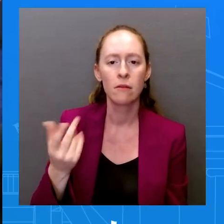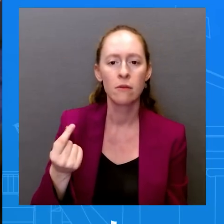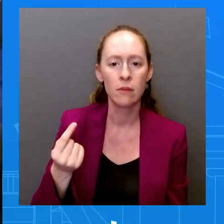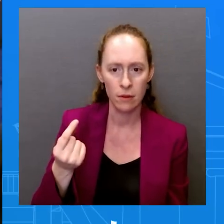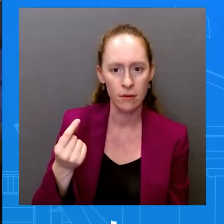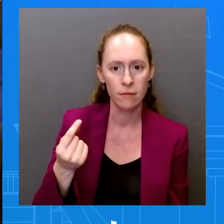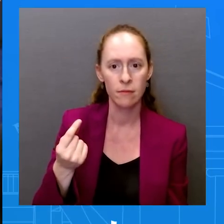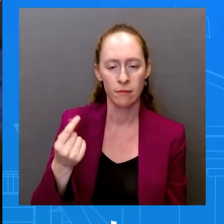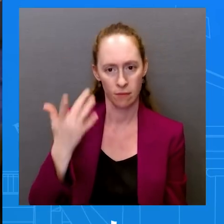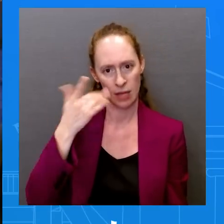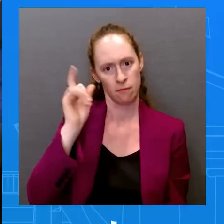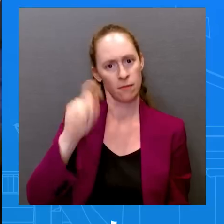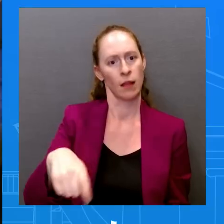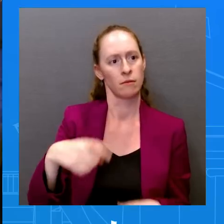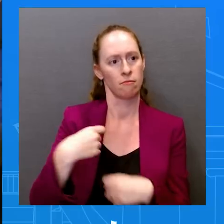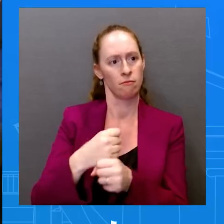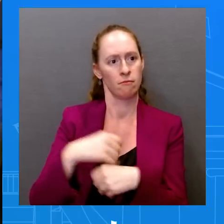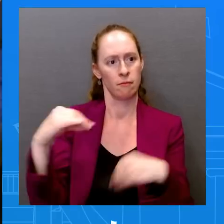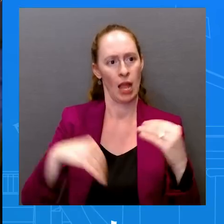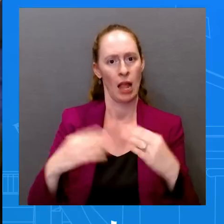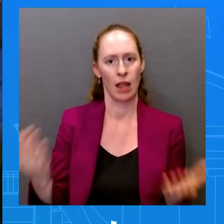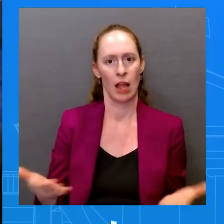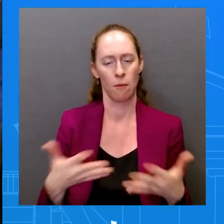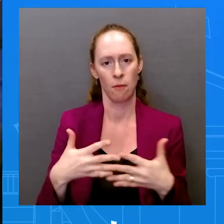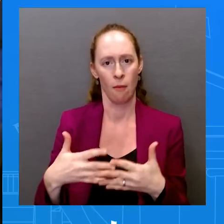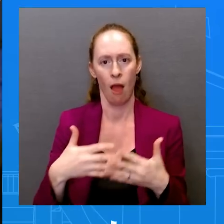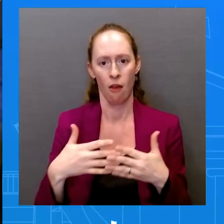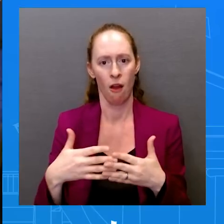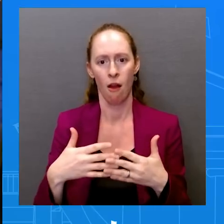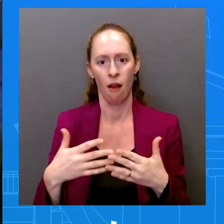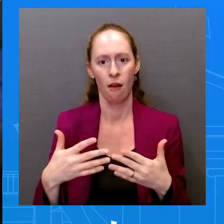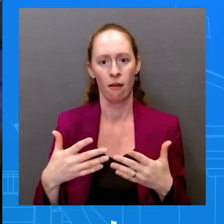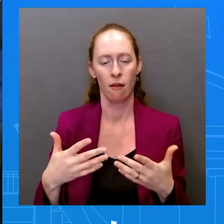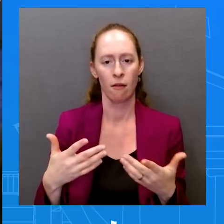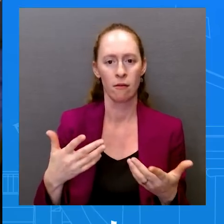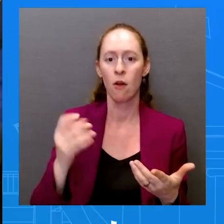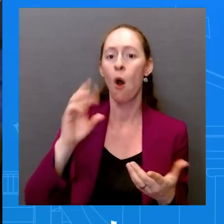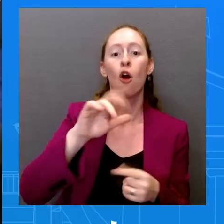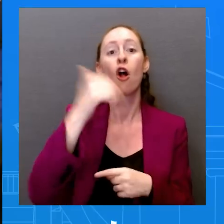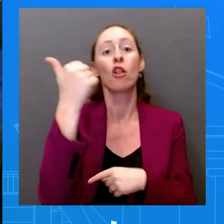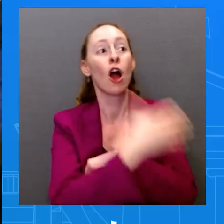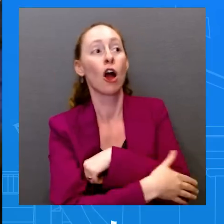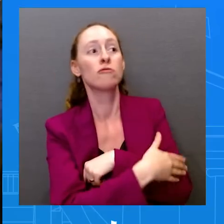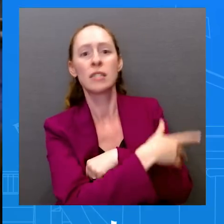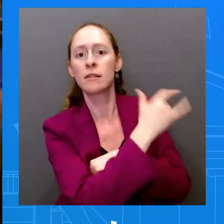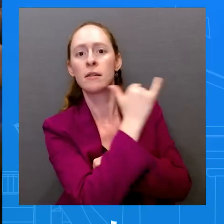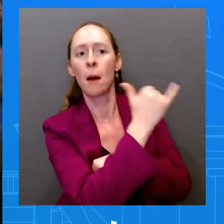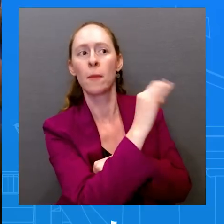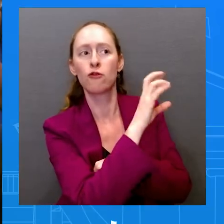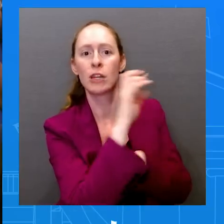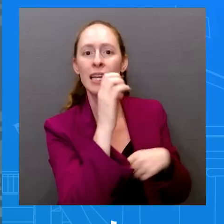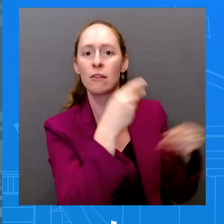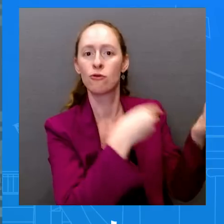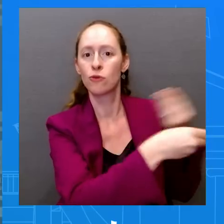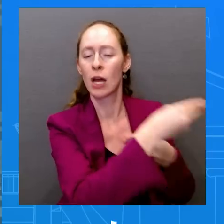Is the White House concerned and trying to figure out a way to make sure that people can actually get those tax credits to buy those EVs? Ms. Jean-Pierre: So we're going to do everything